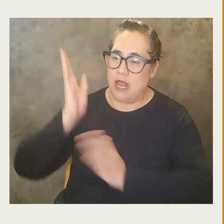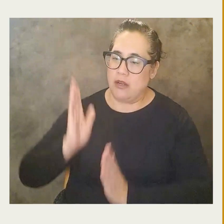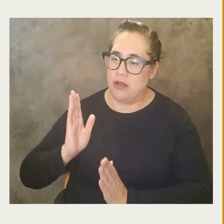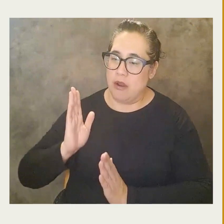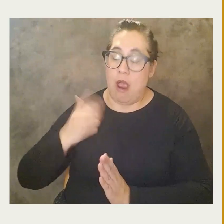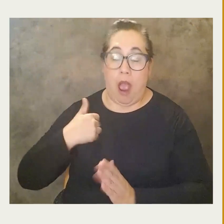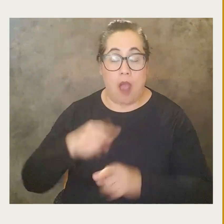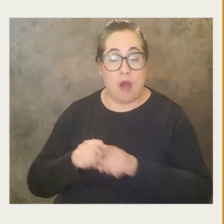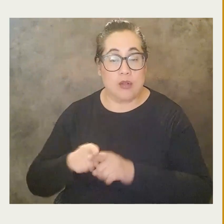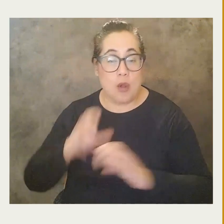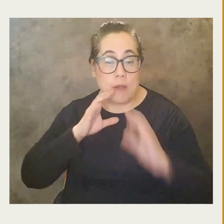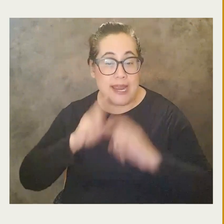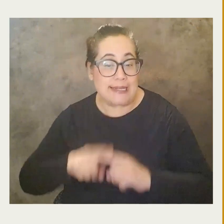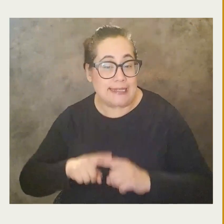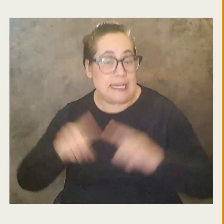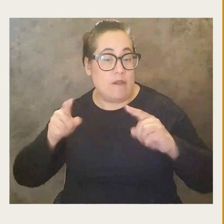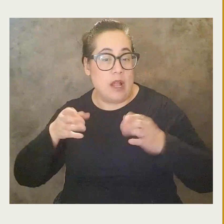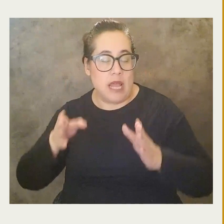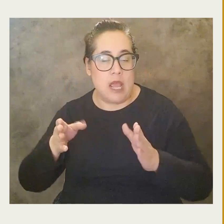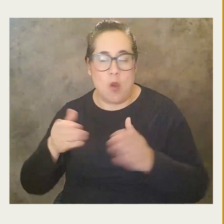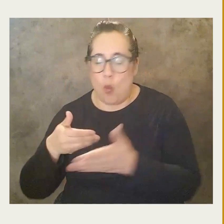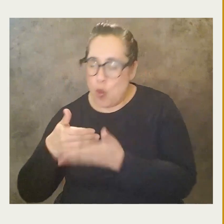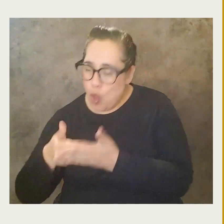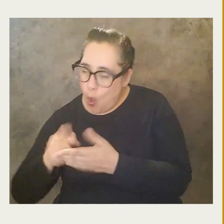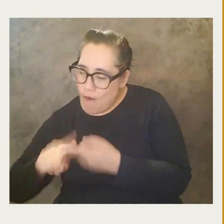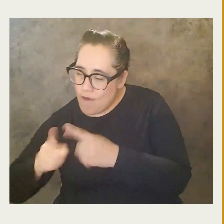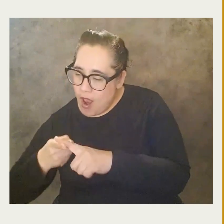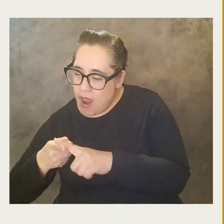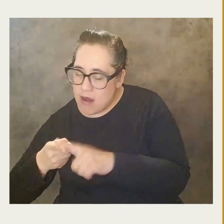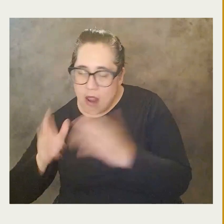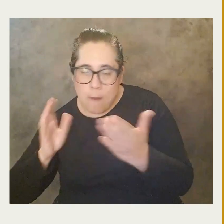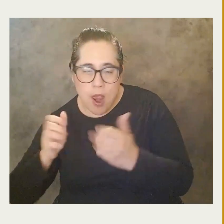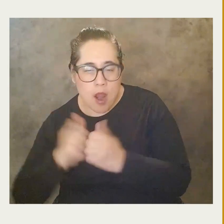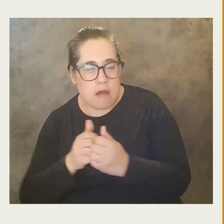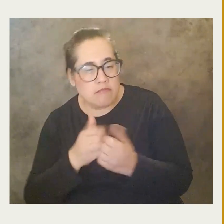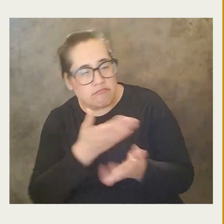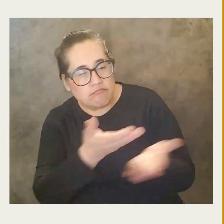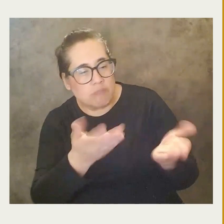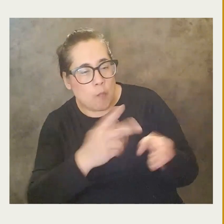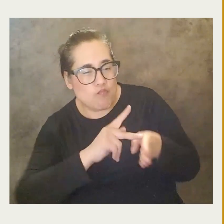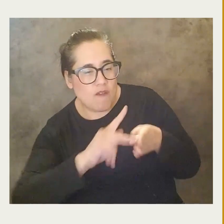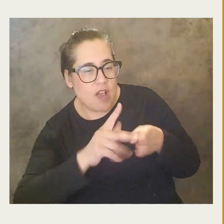I also communicate differently with close friends than I do in ... professional settings.